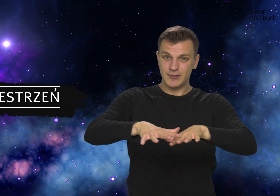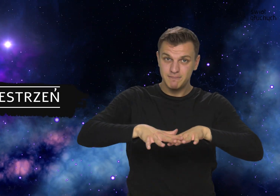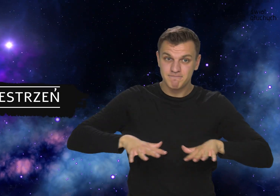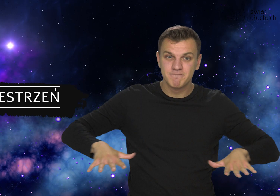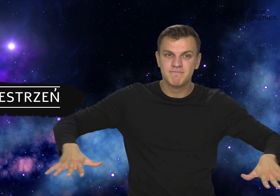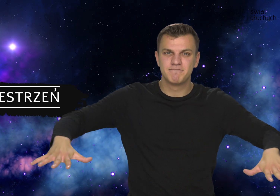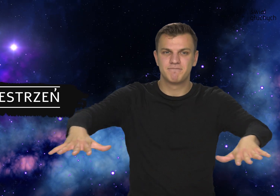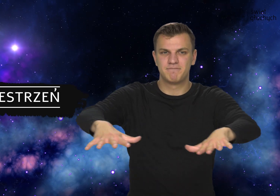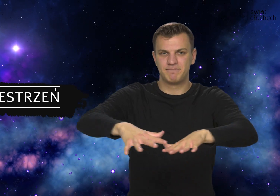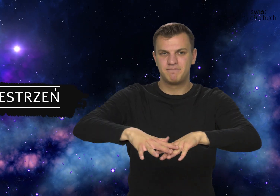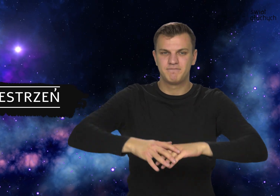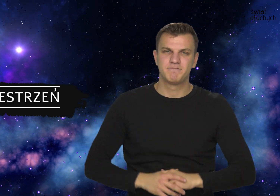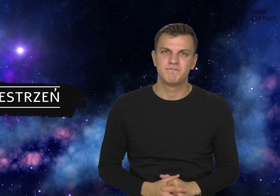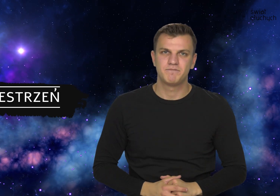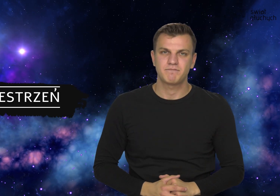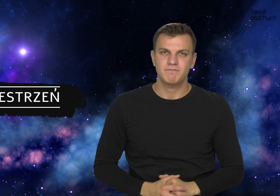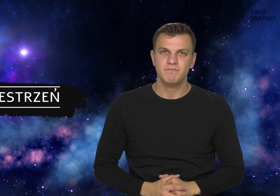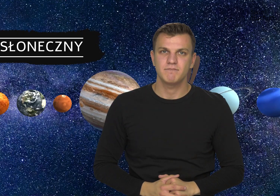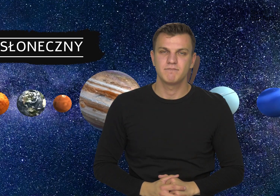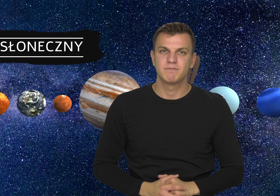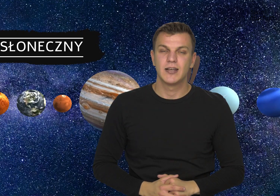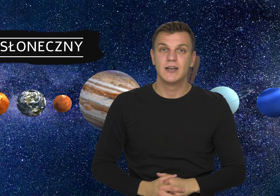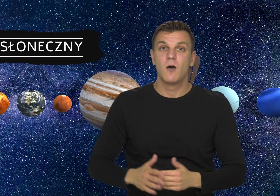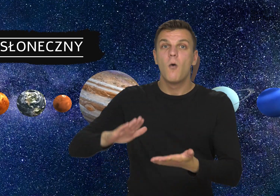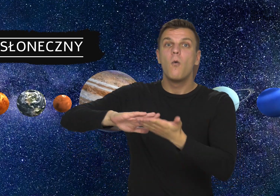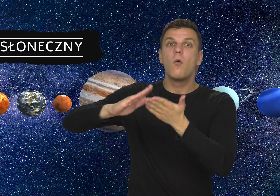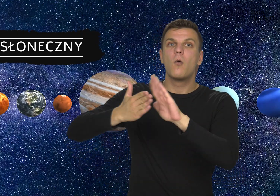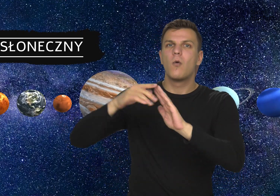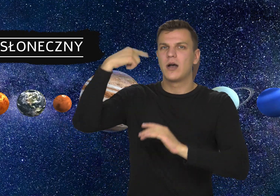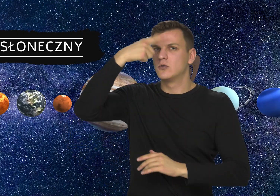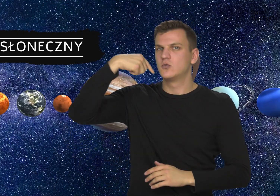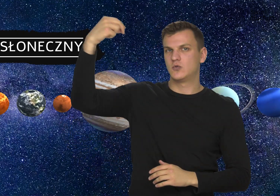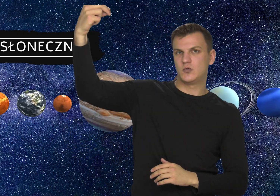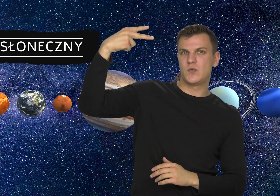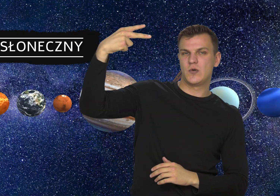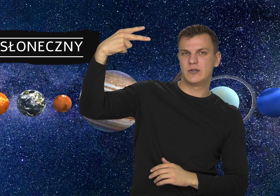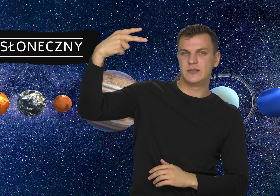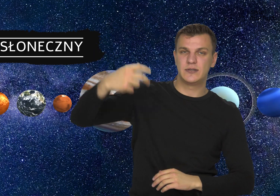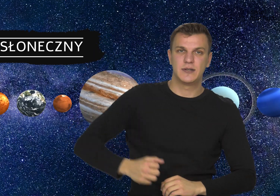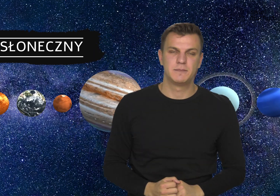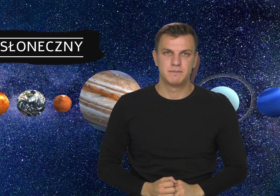SPACE. SOLAR SYSTEM,